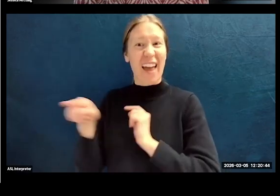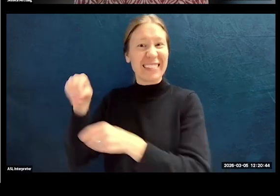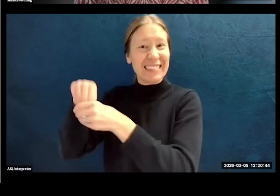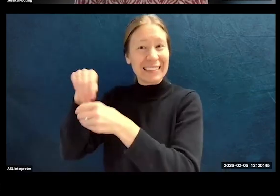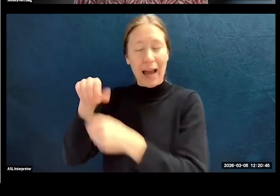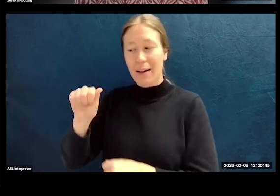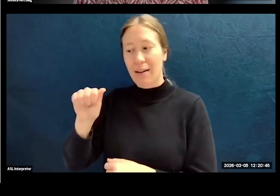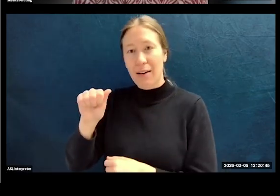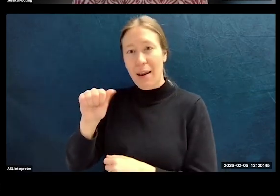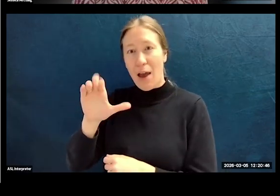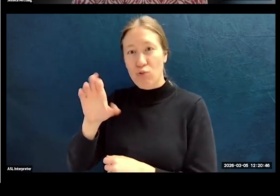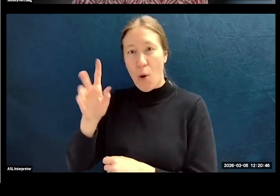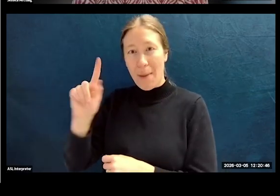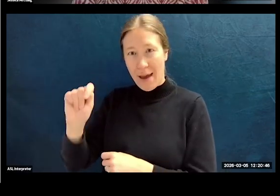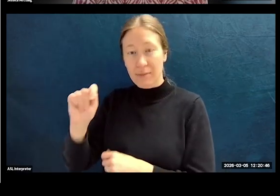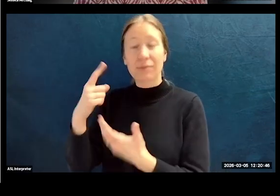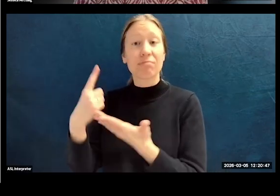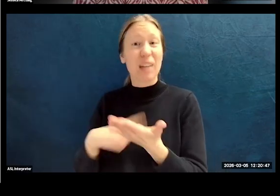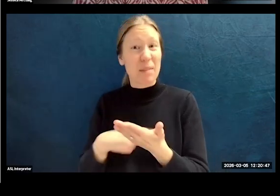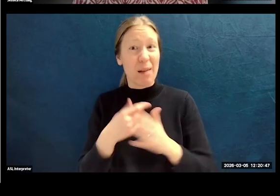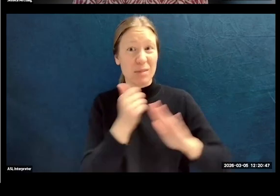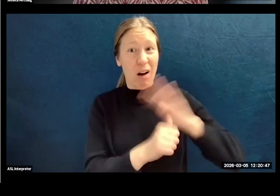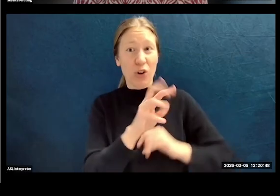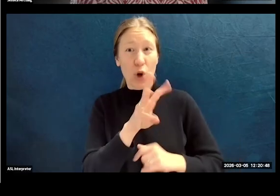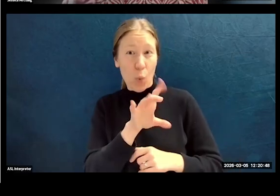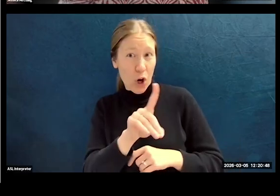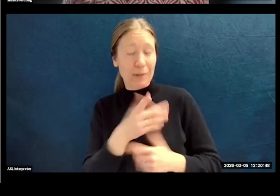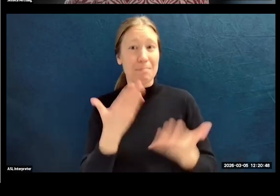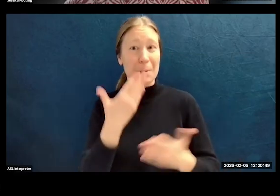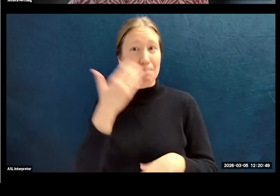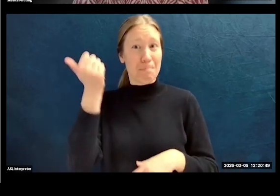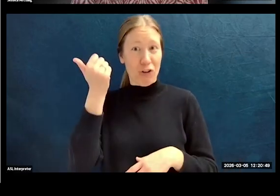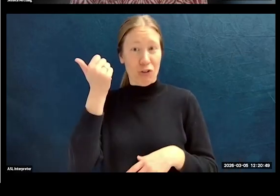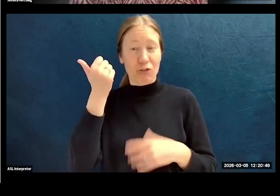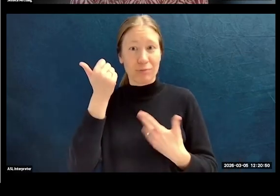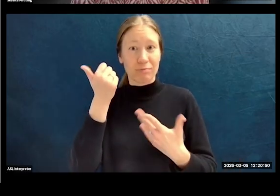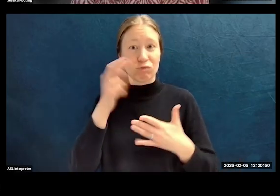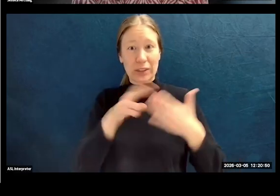So sometimes you will have better outcomes with what is interpreted into that Word file.